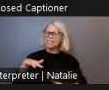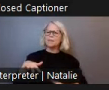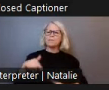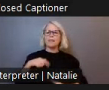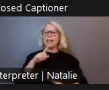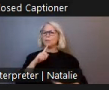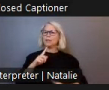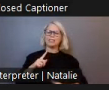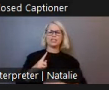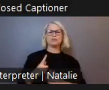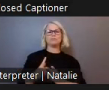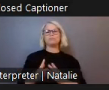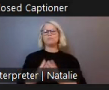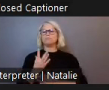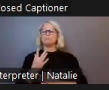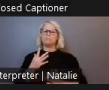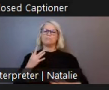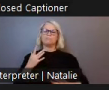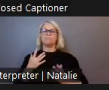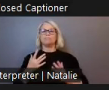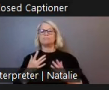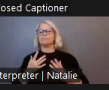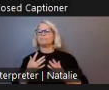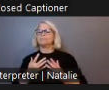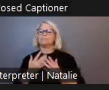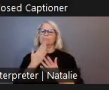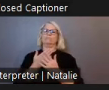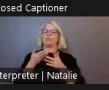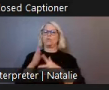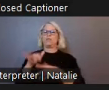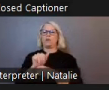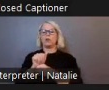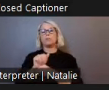through that work. Our focus is to make it easier for the community.